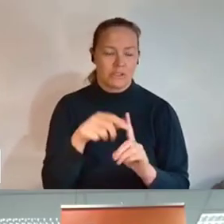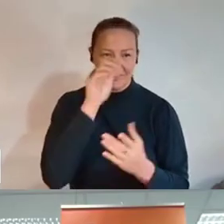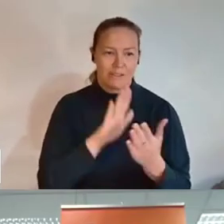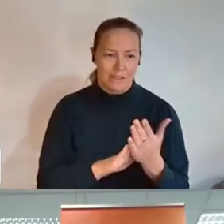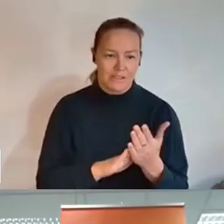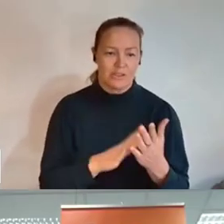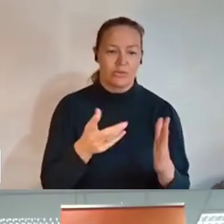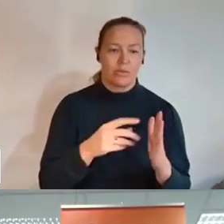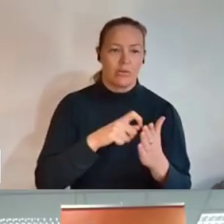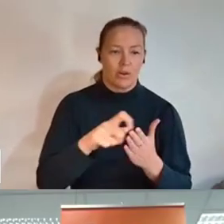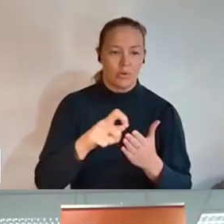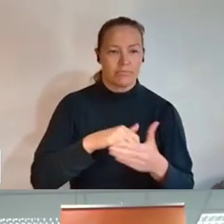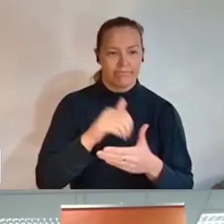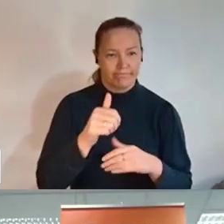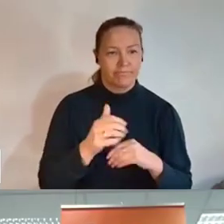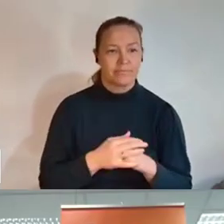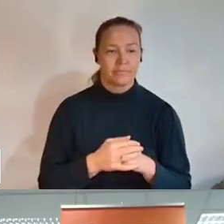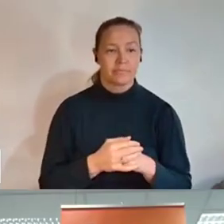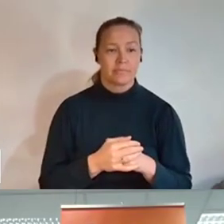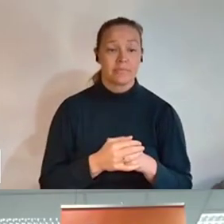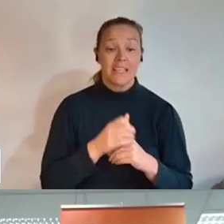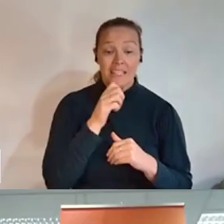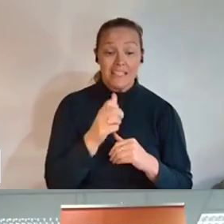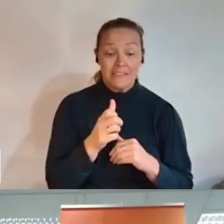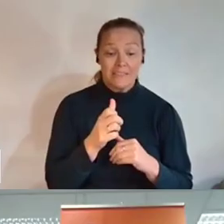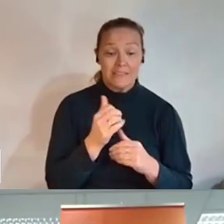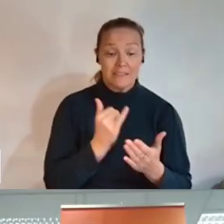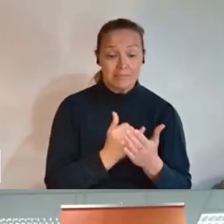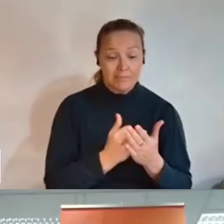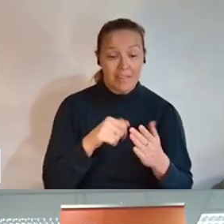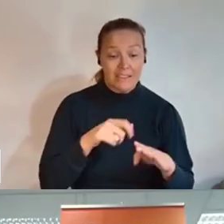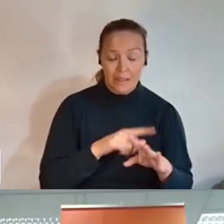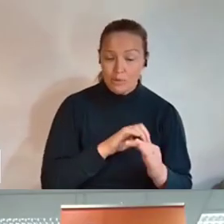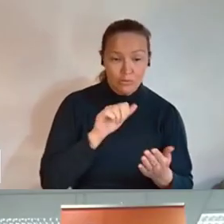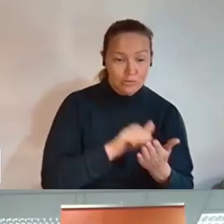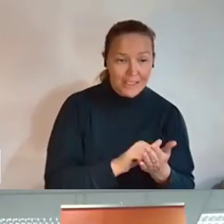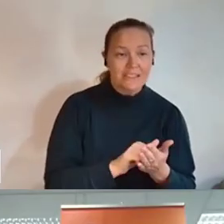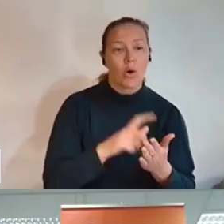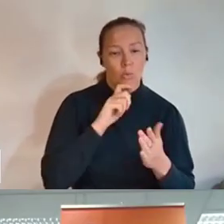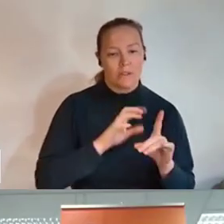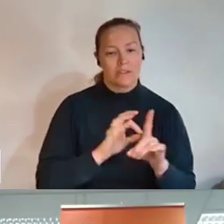and what we don't get right this time we will look at improving it for next time.